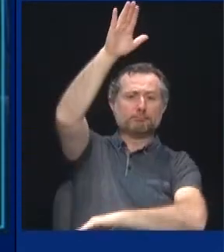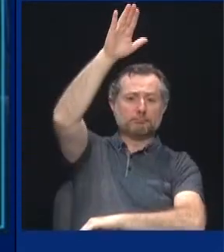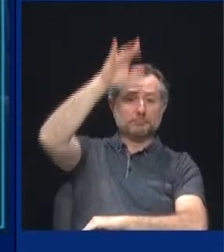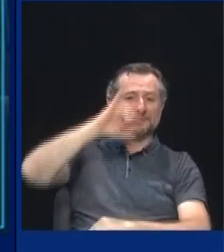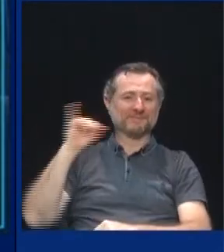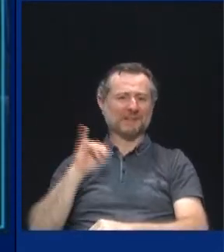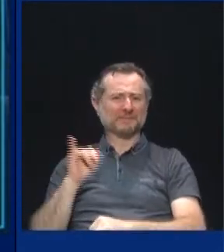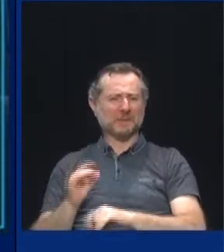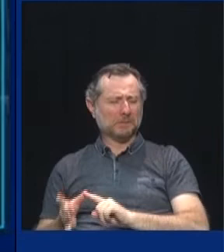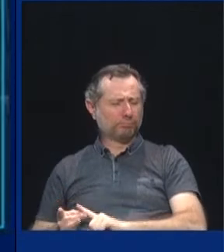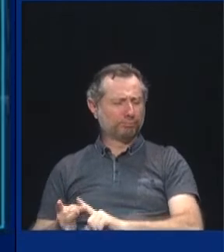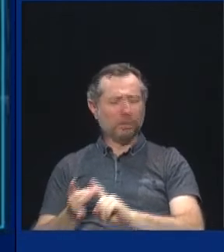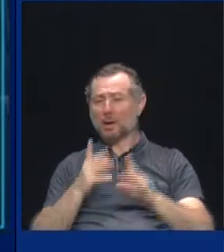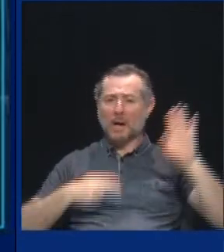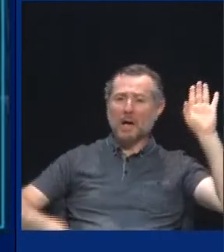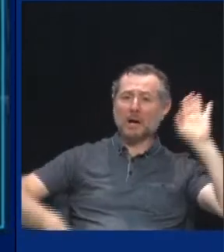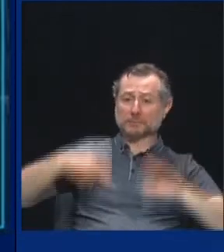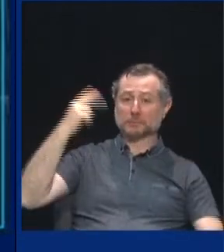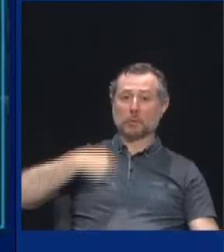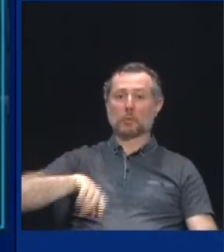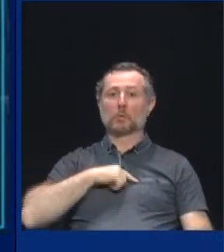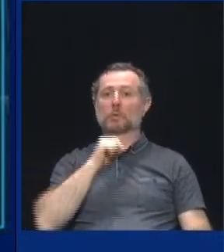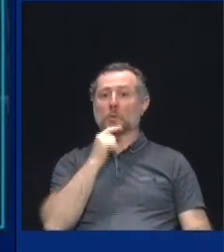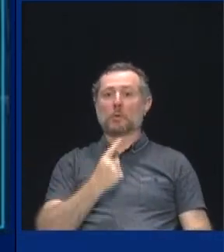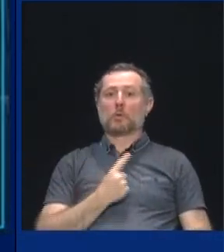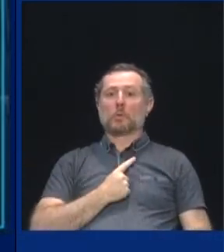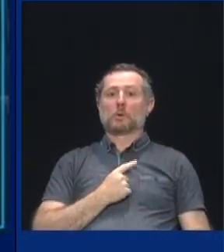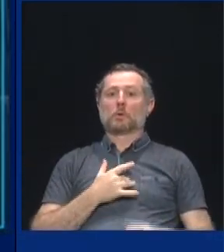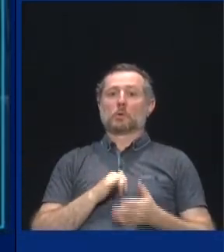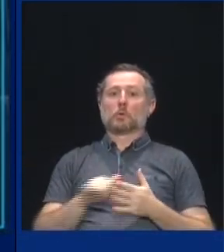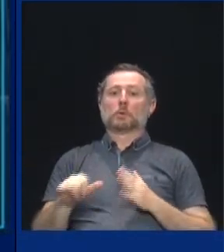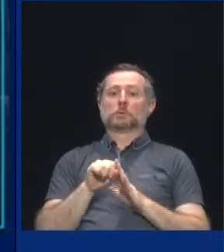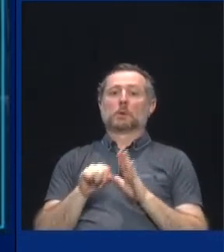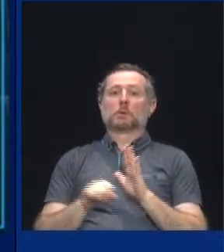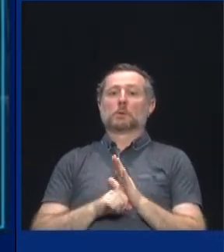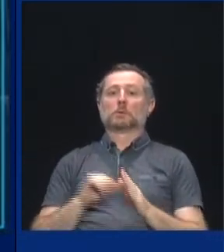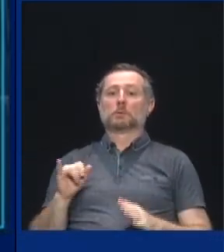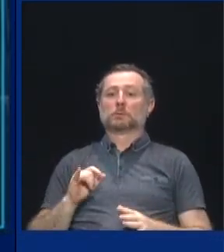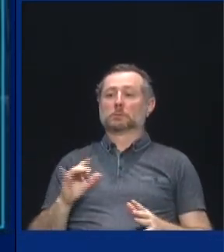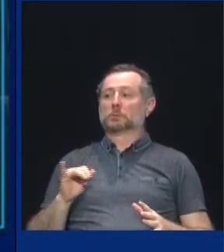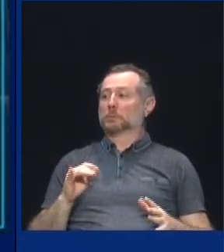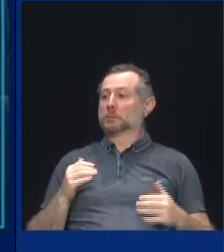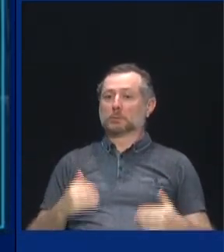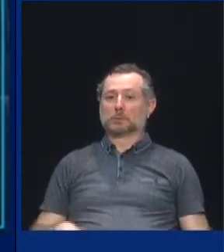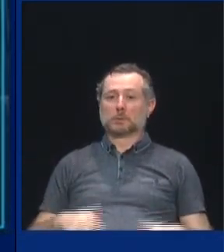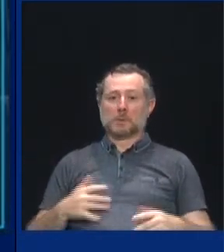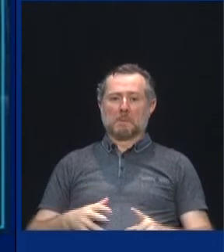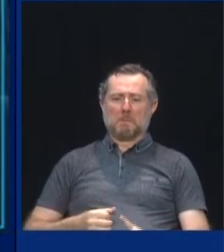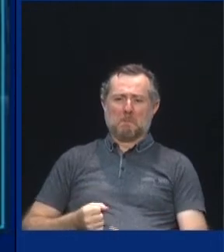WAS TOO LATE. WE HAD COVID CASES BEFORE WE KNEW COVID. AND IT TOOK OFF. AND THAT'S WHY WE HAD THE